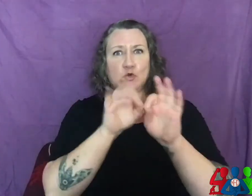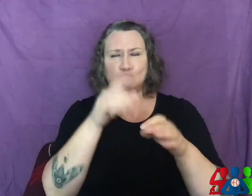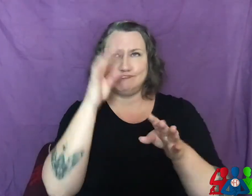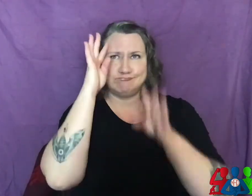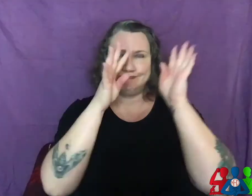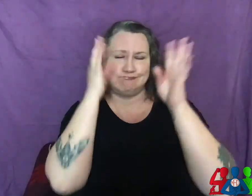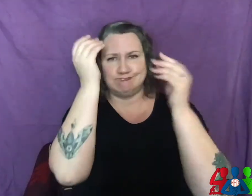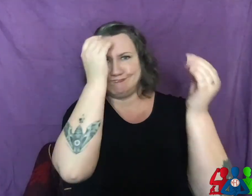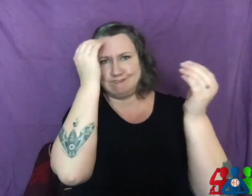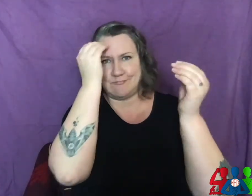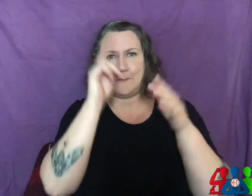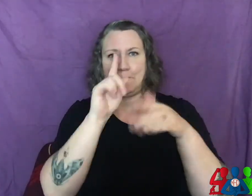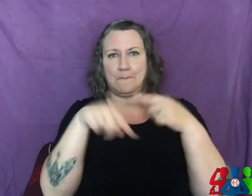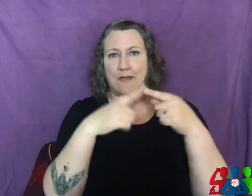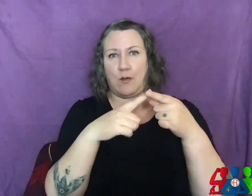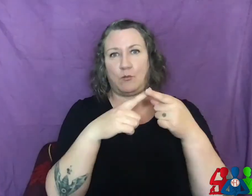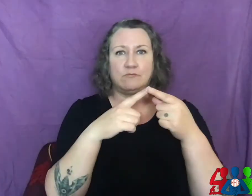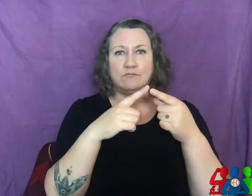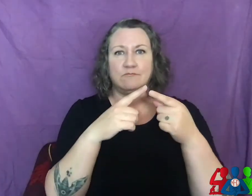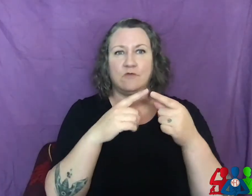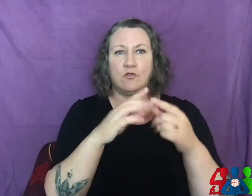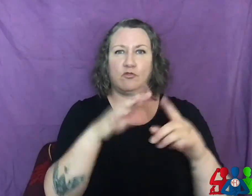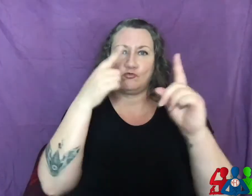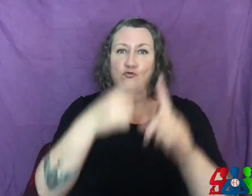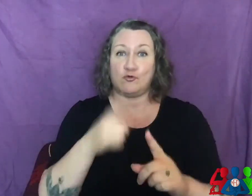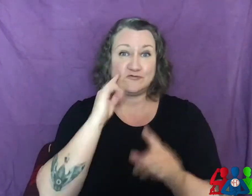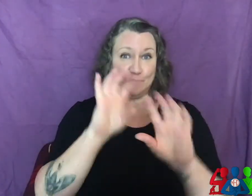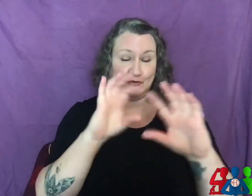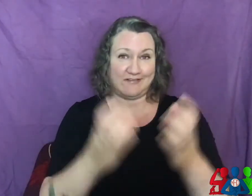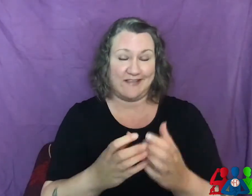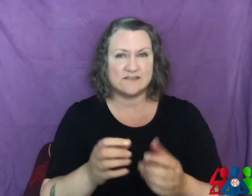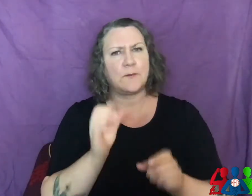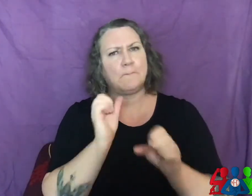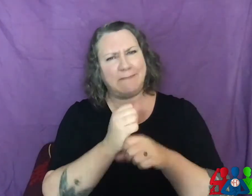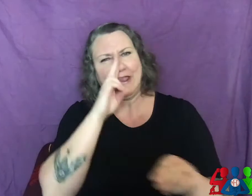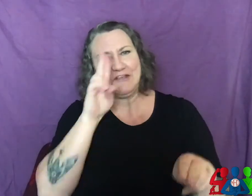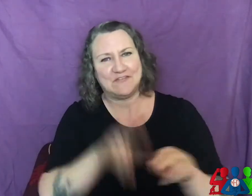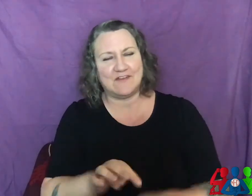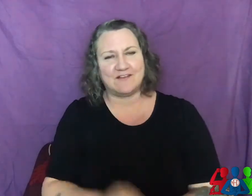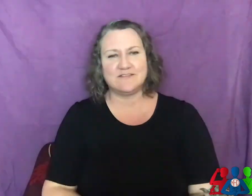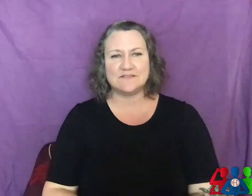whatever, while students are still having fun. So think creatively about the goals of